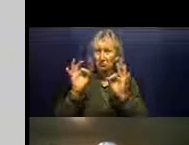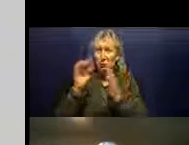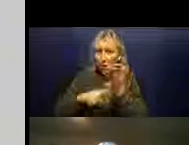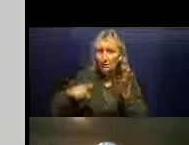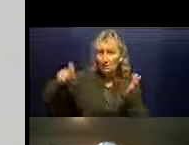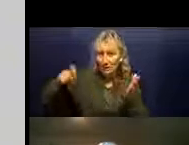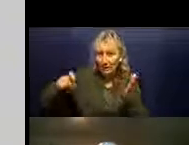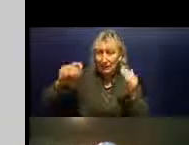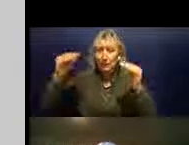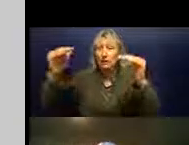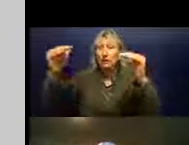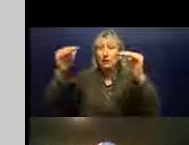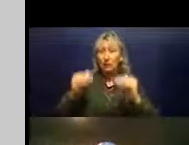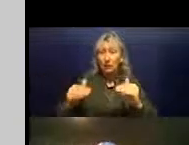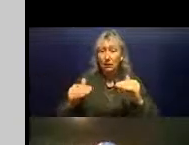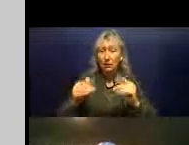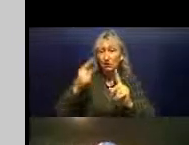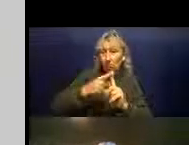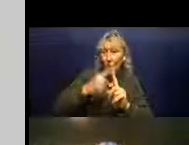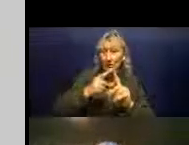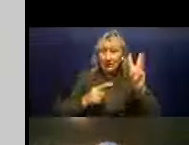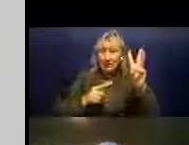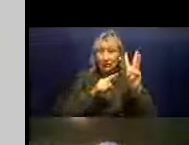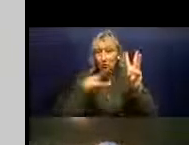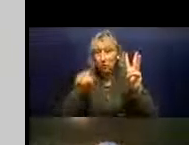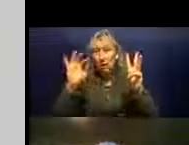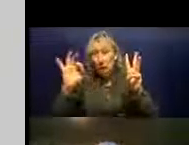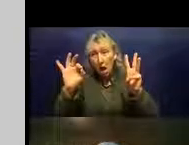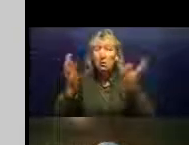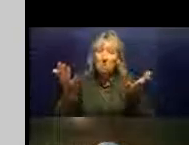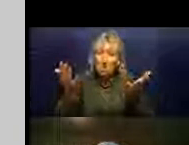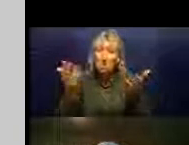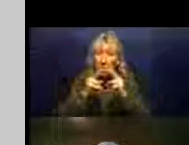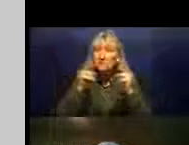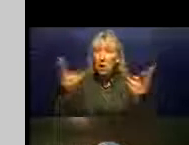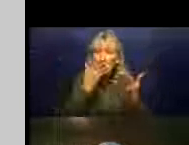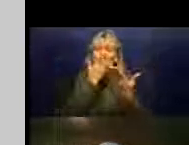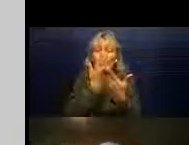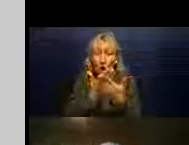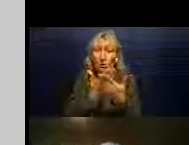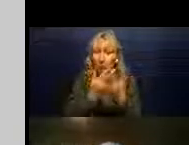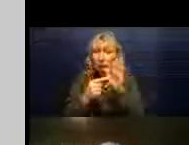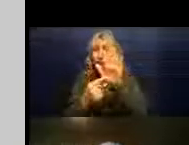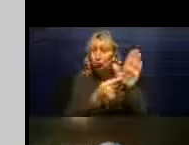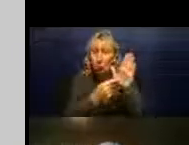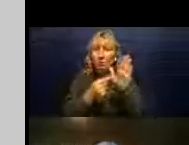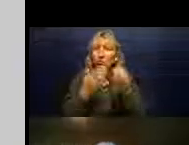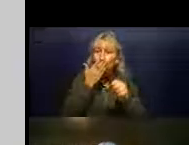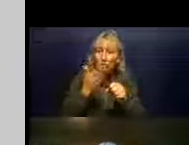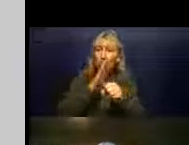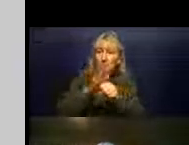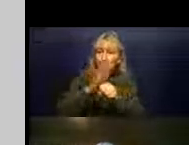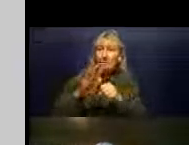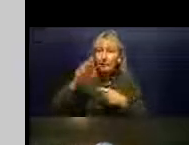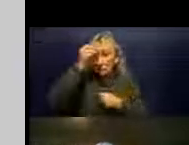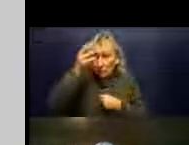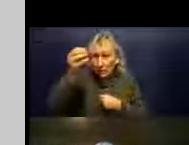And It shows that the applicant has insight and expertise and knowledge of the subject matter.